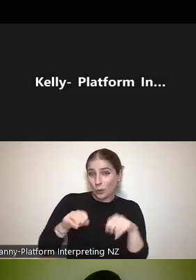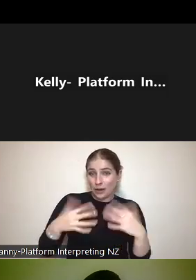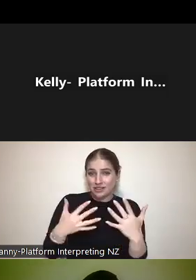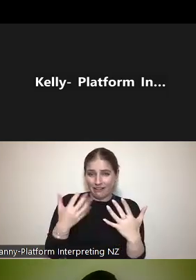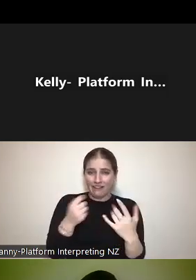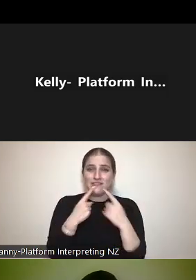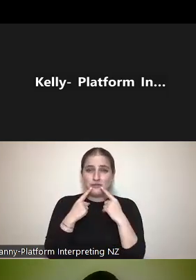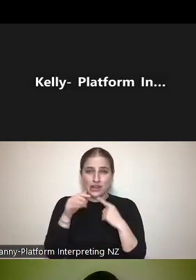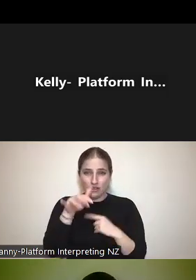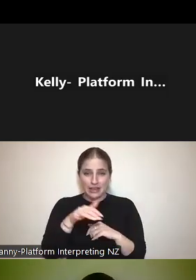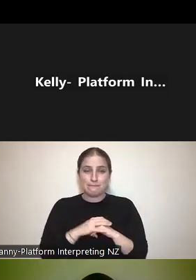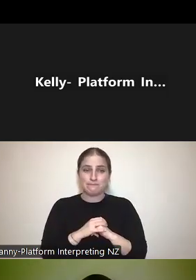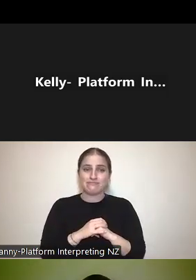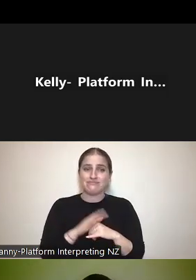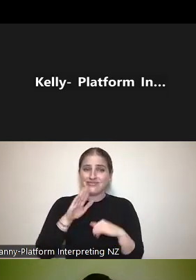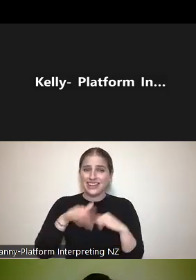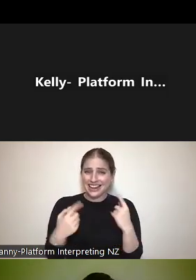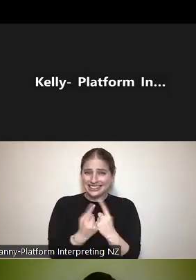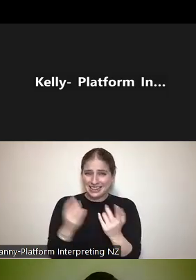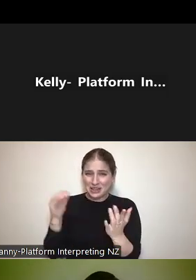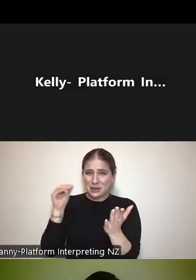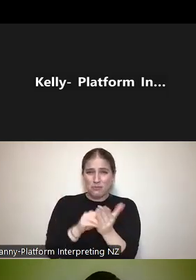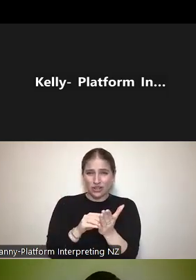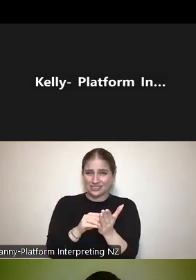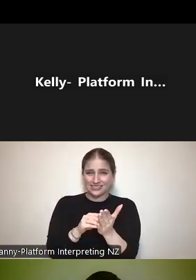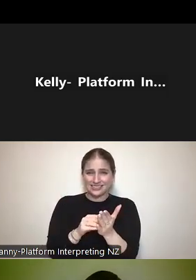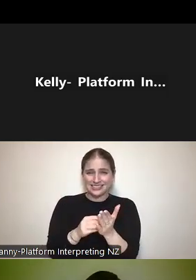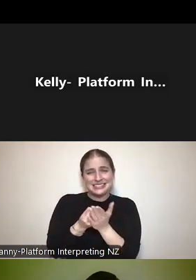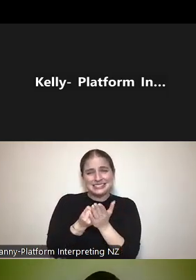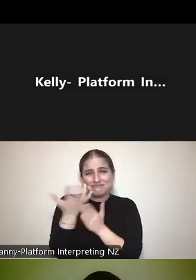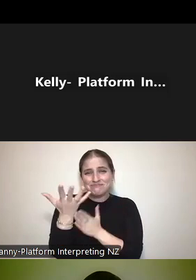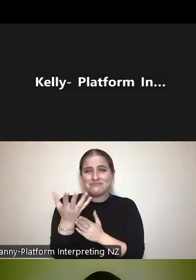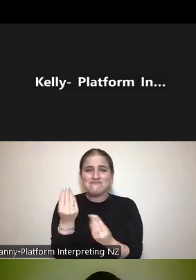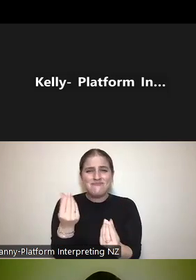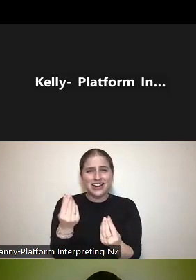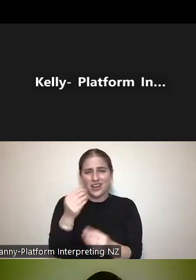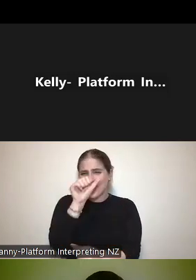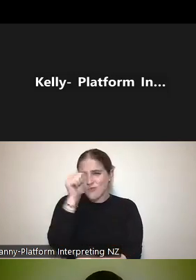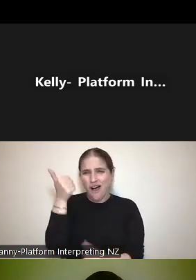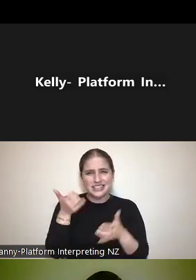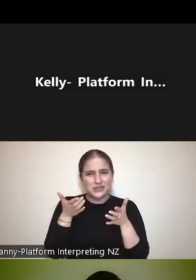Last thing I wrote is get the most bang for your buck. Make your resources and your mahi